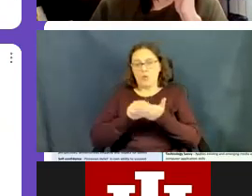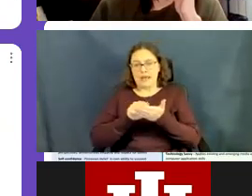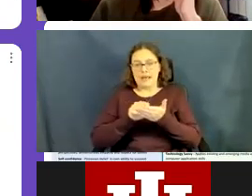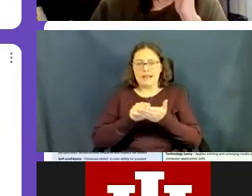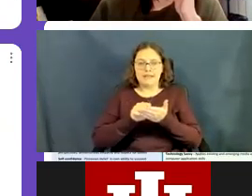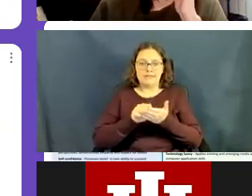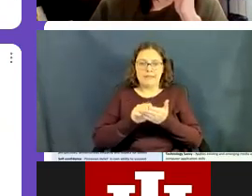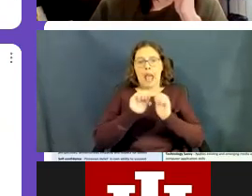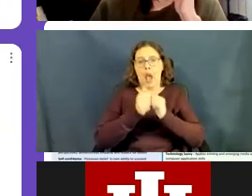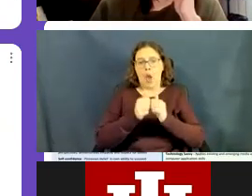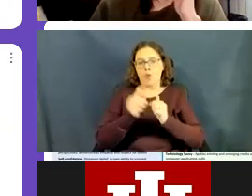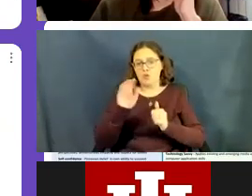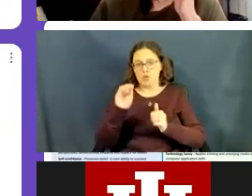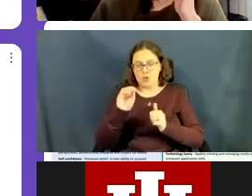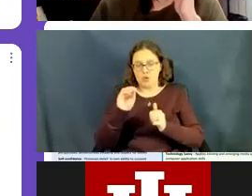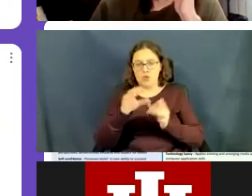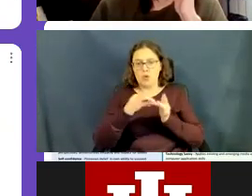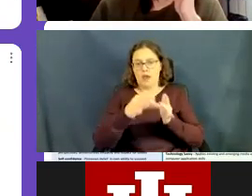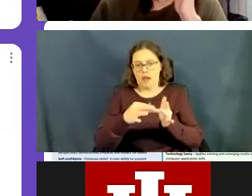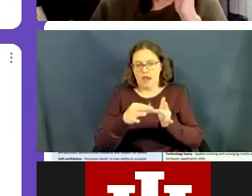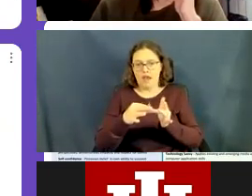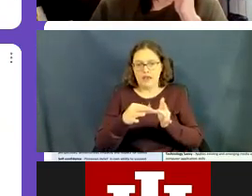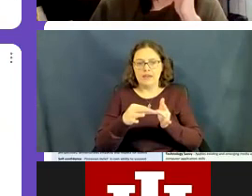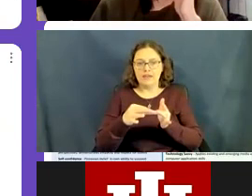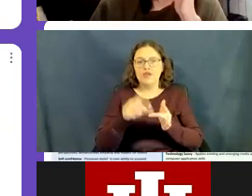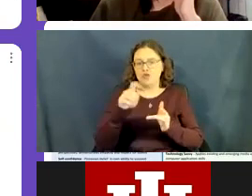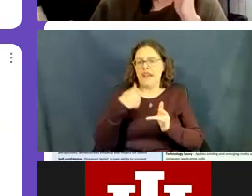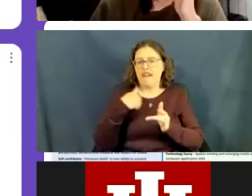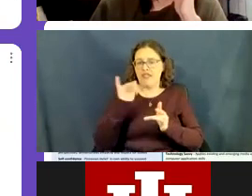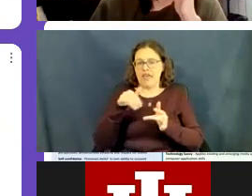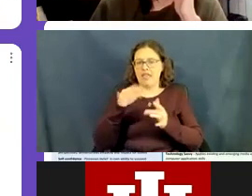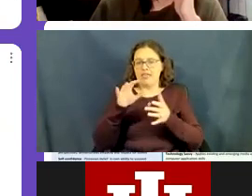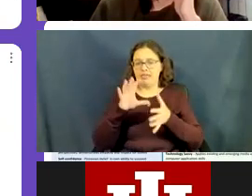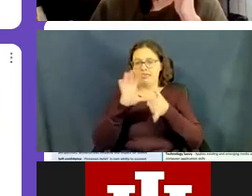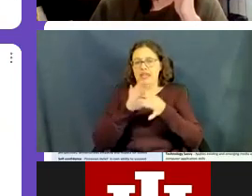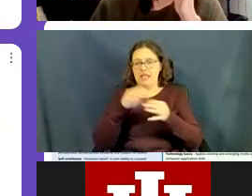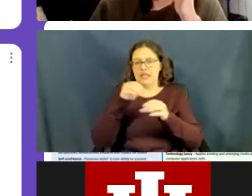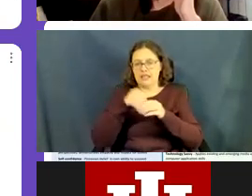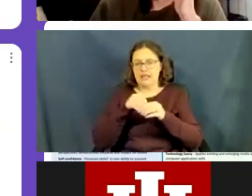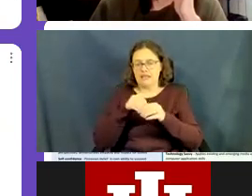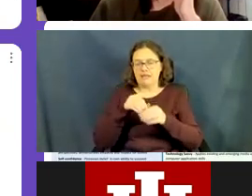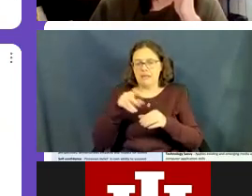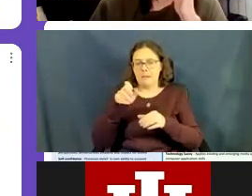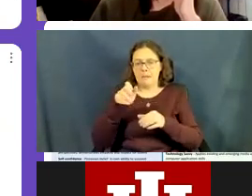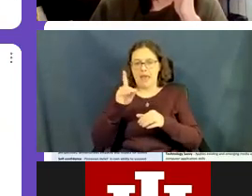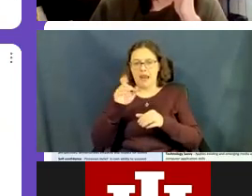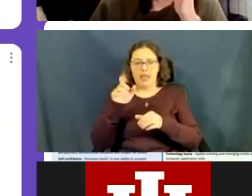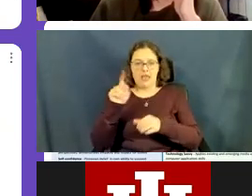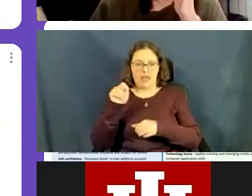You should find a padlet link in the chat that you can pull up. The How-To-Guide is in the padlet and the third column